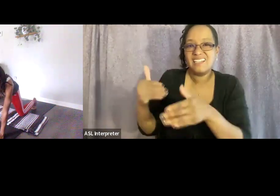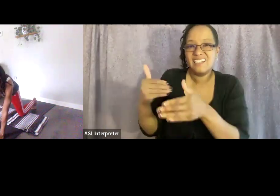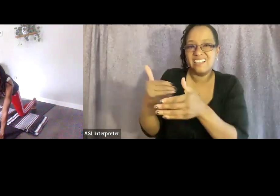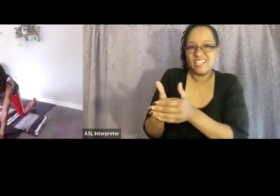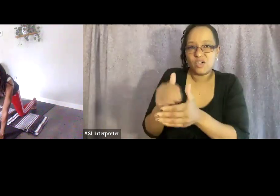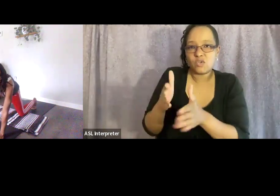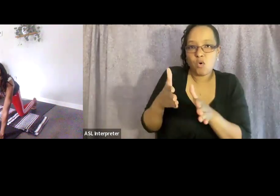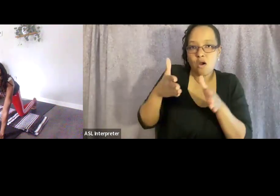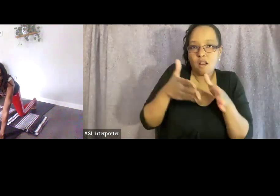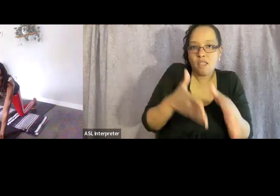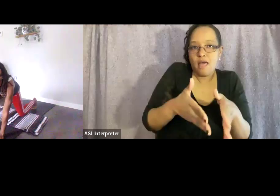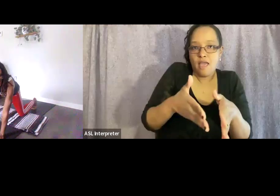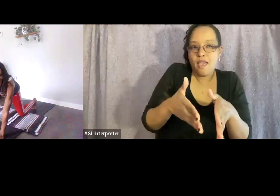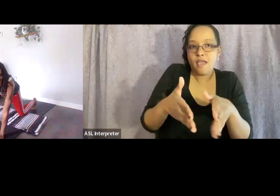And there's noise happening, y'all.